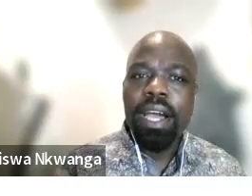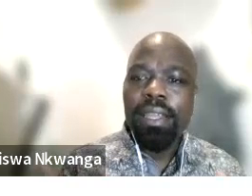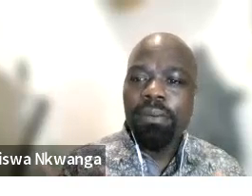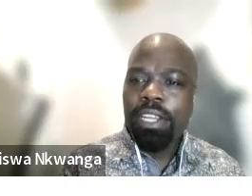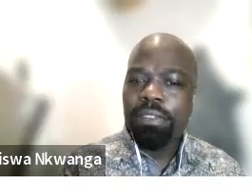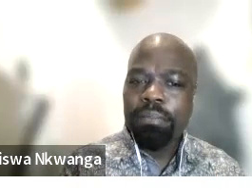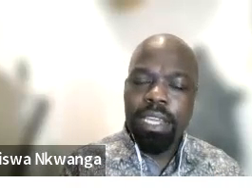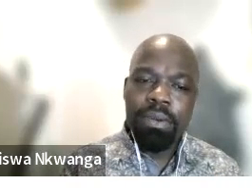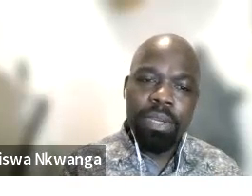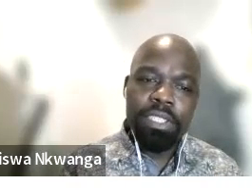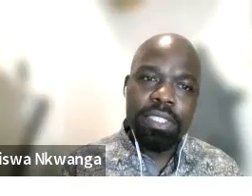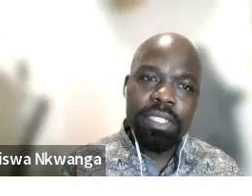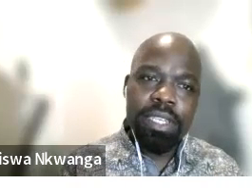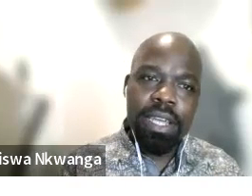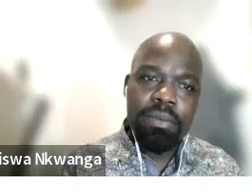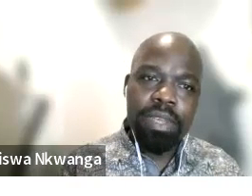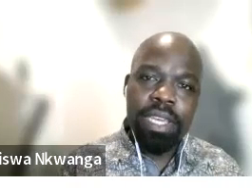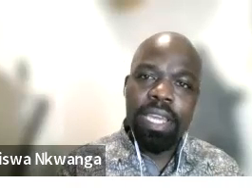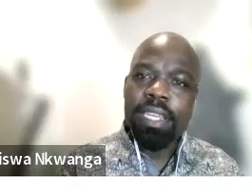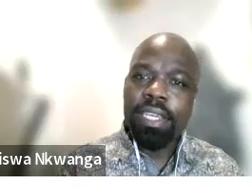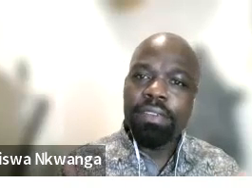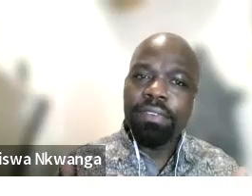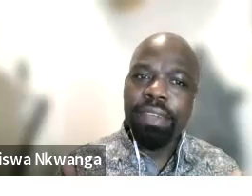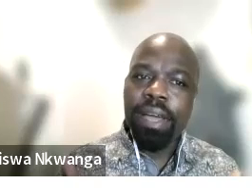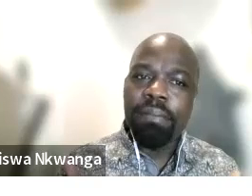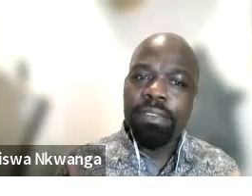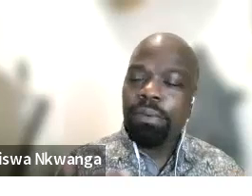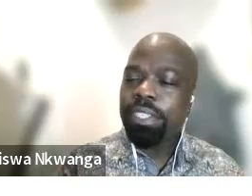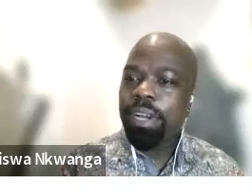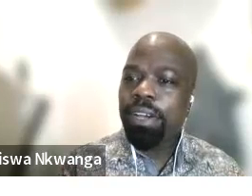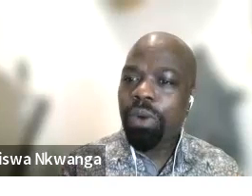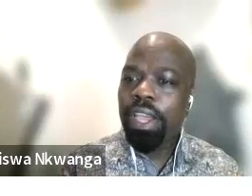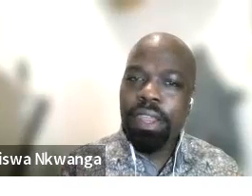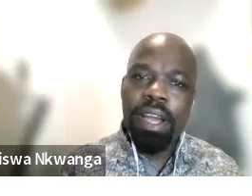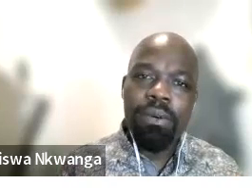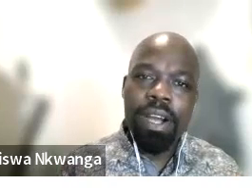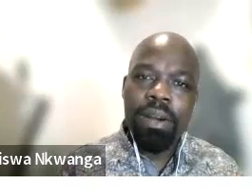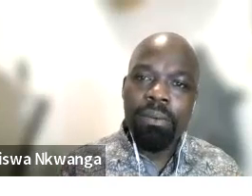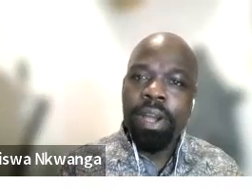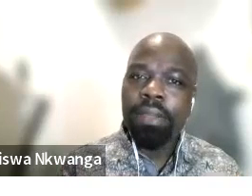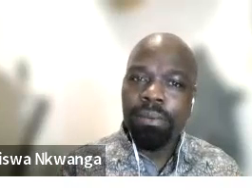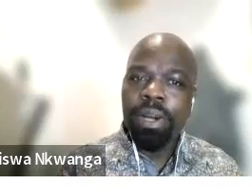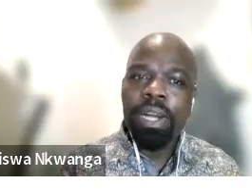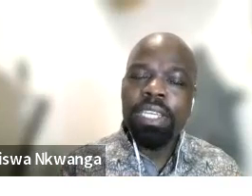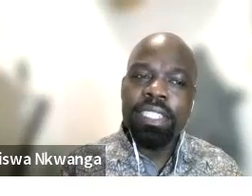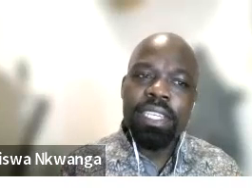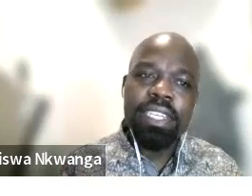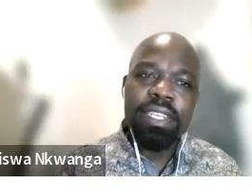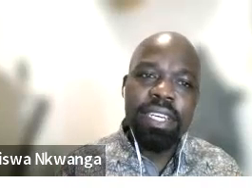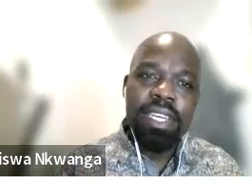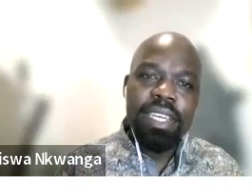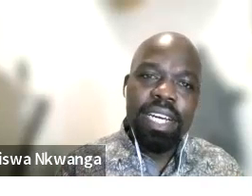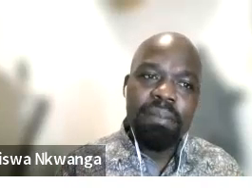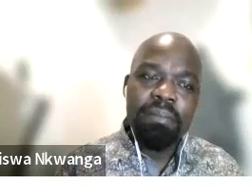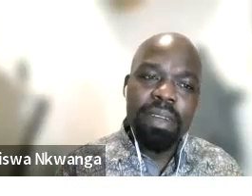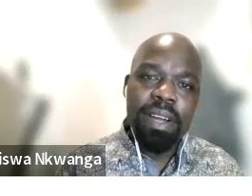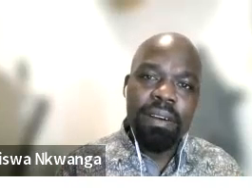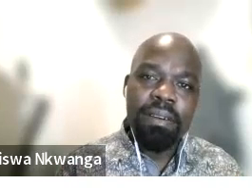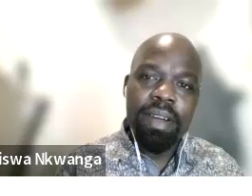One of the main questions that we get is this question about why now, why a second high